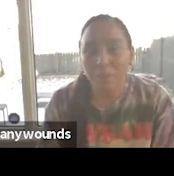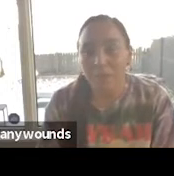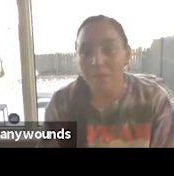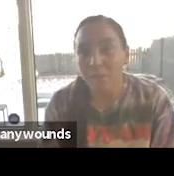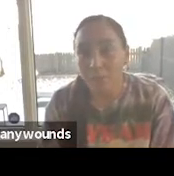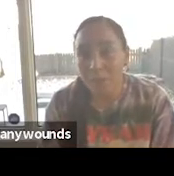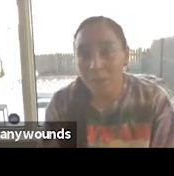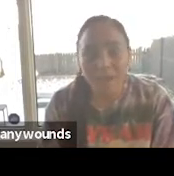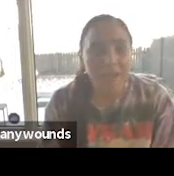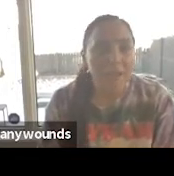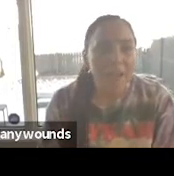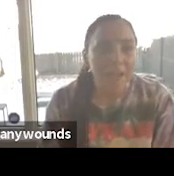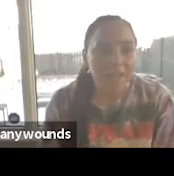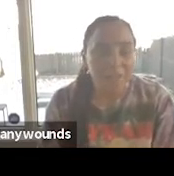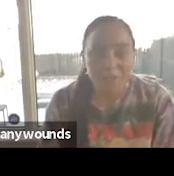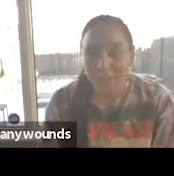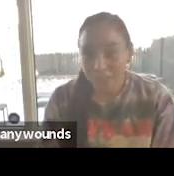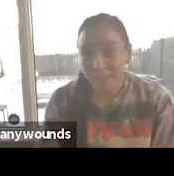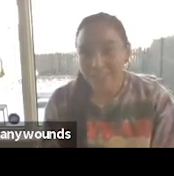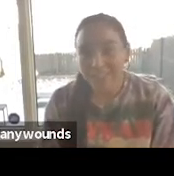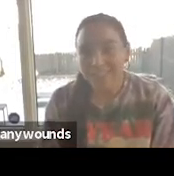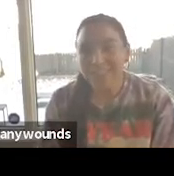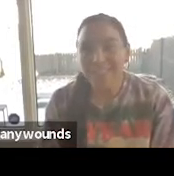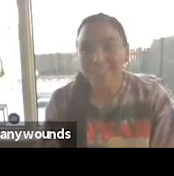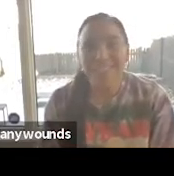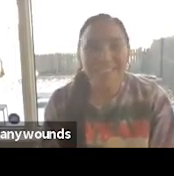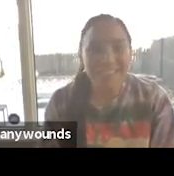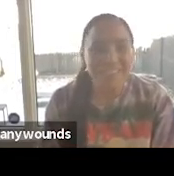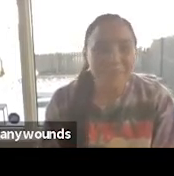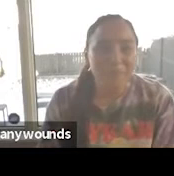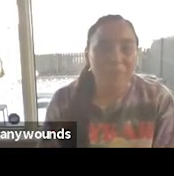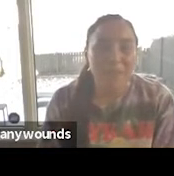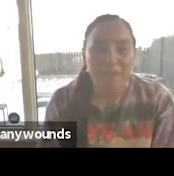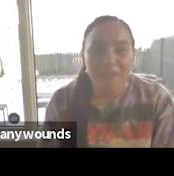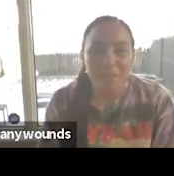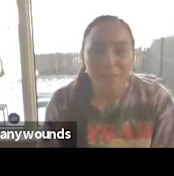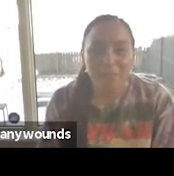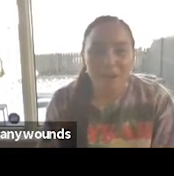part of this project. And I was like, sure this sounds interesting and exciting. And then so I